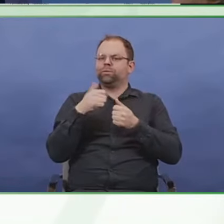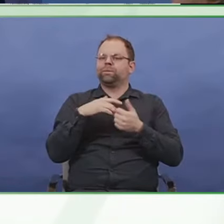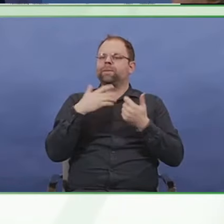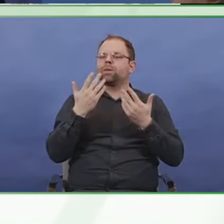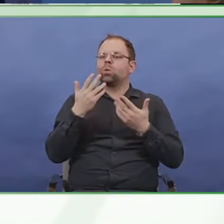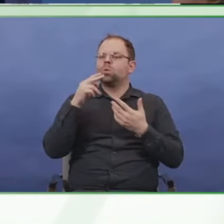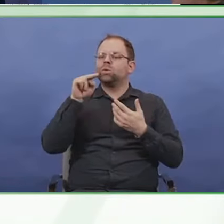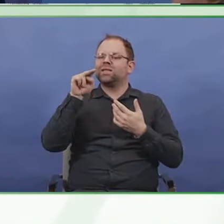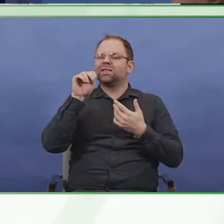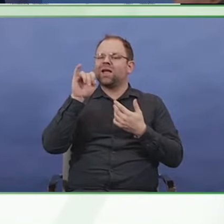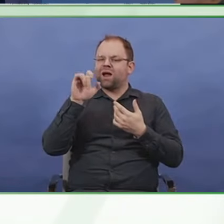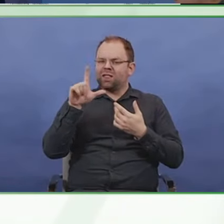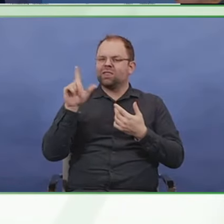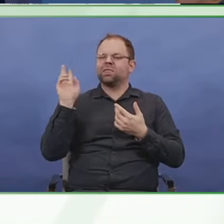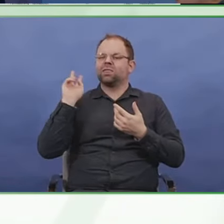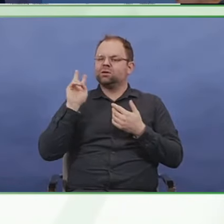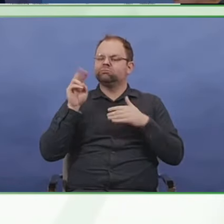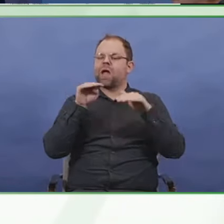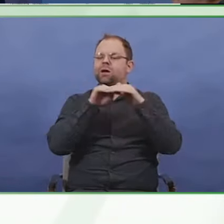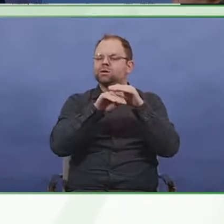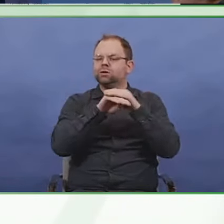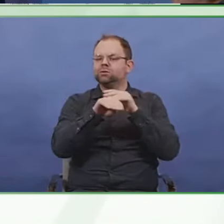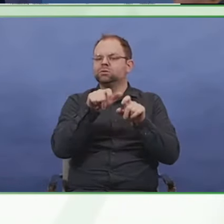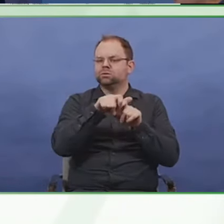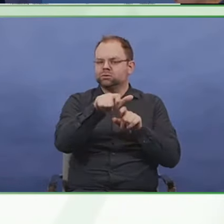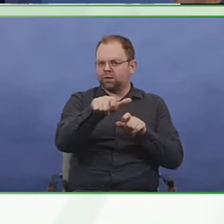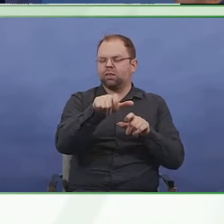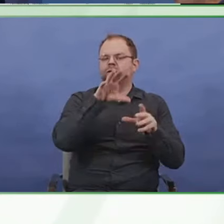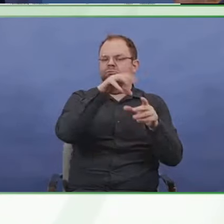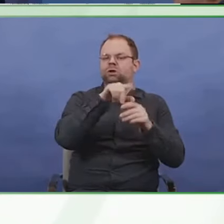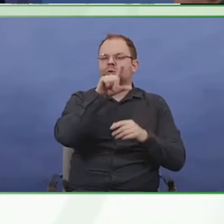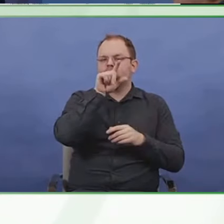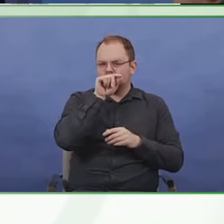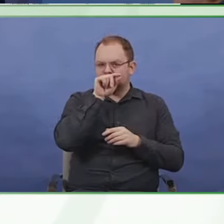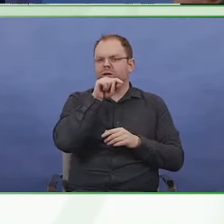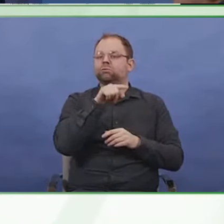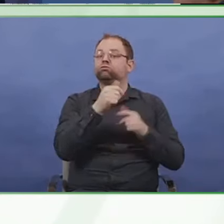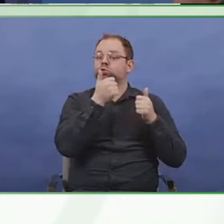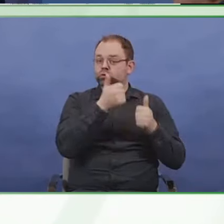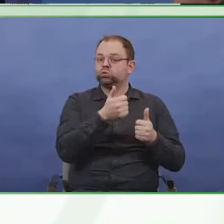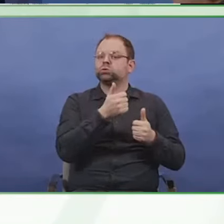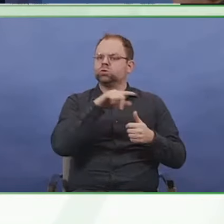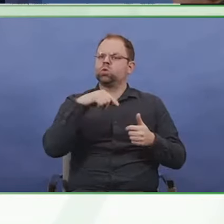The network is about including organisations of persons with disabilities.